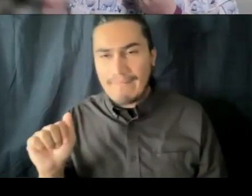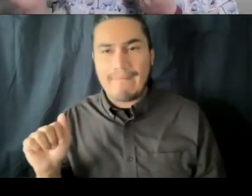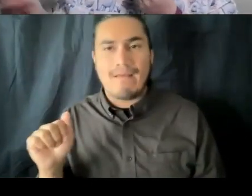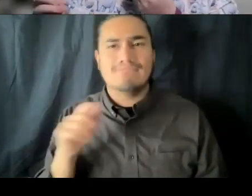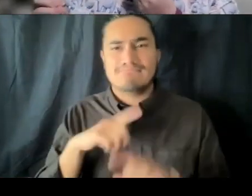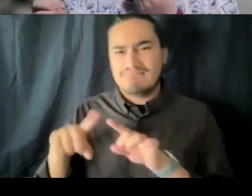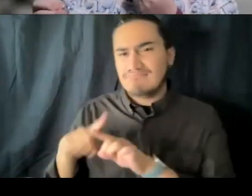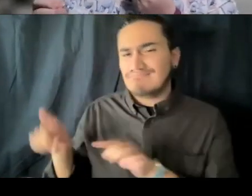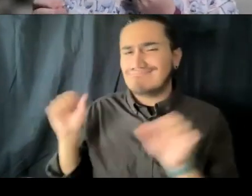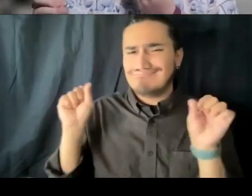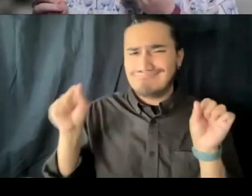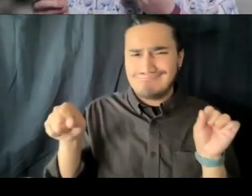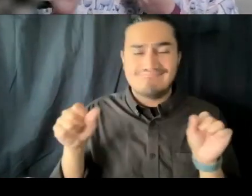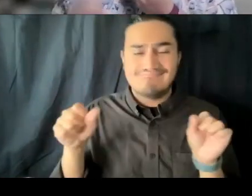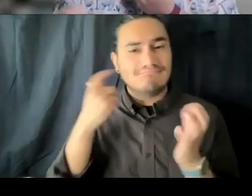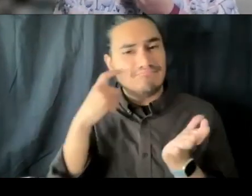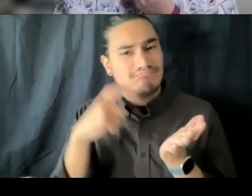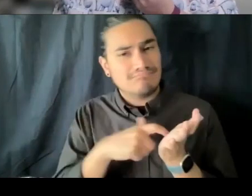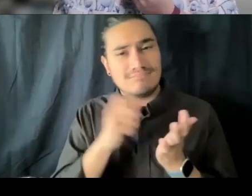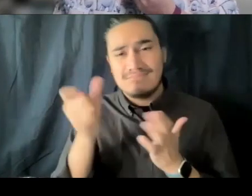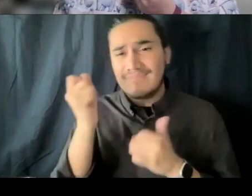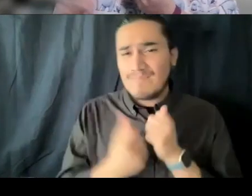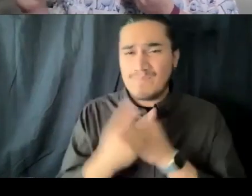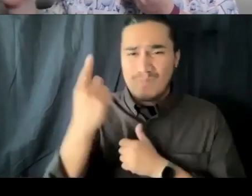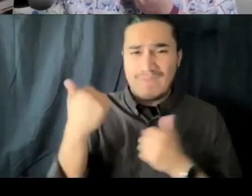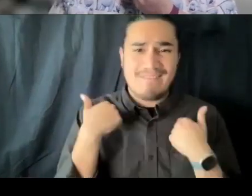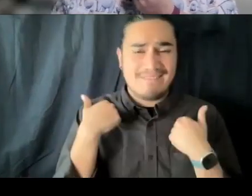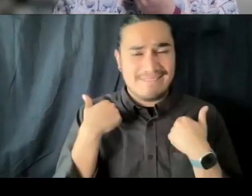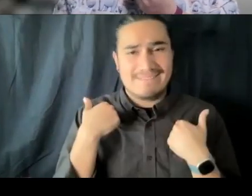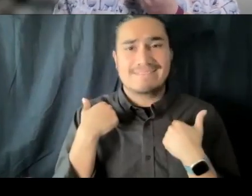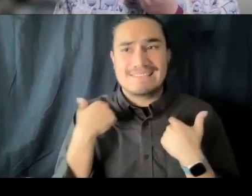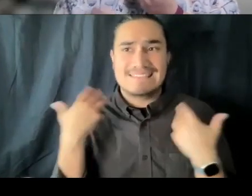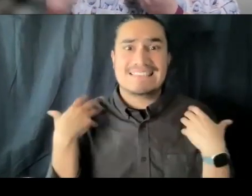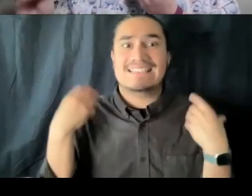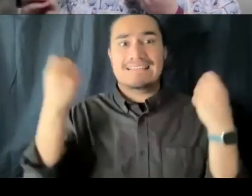So recognize not everybody gets healing from the same thing.